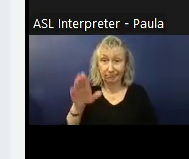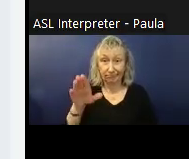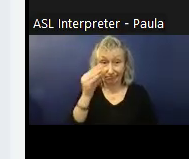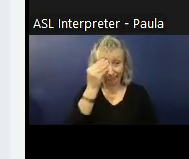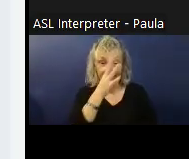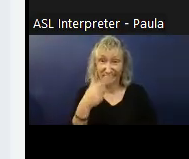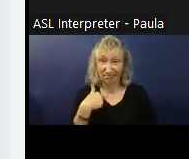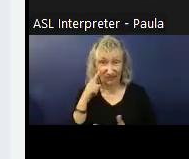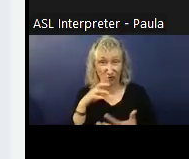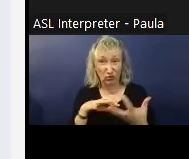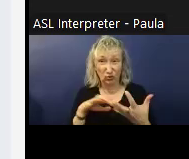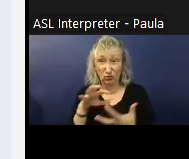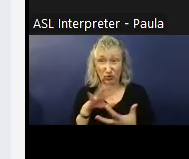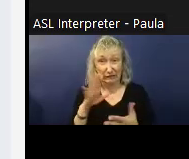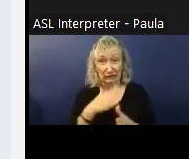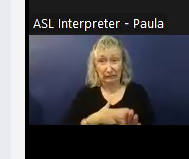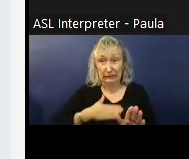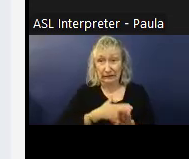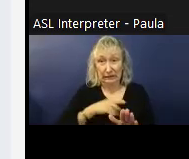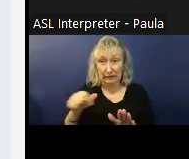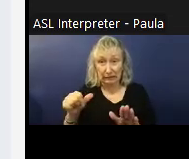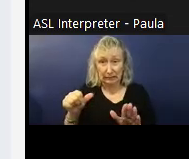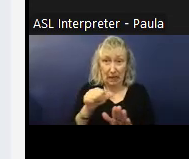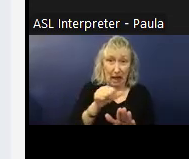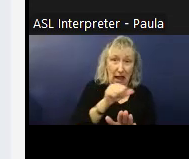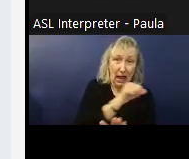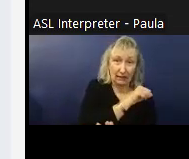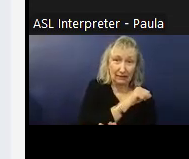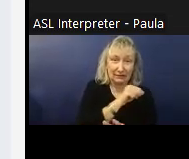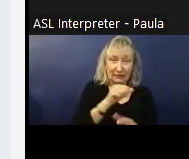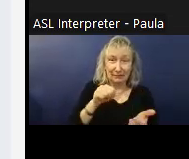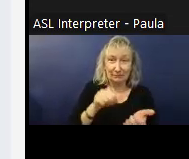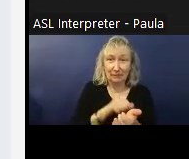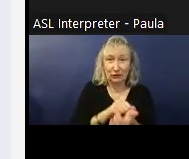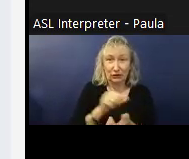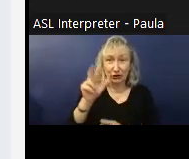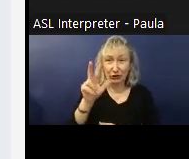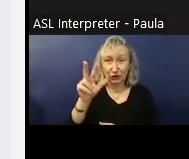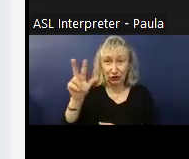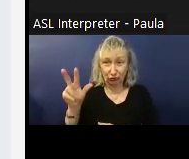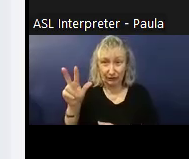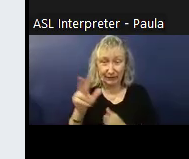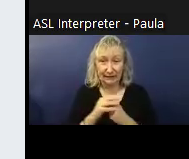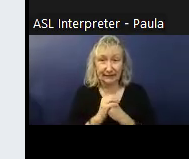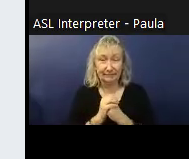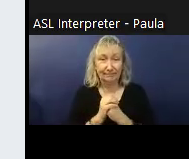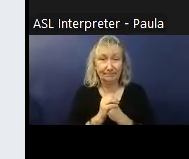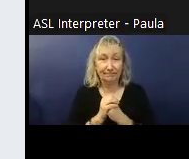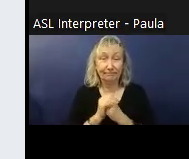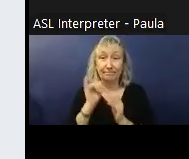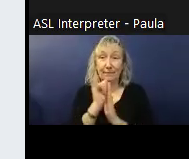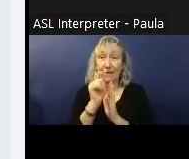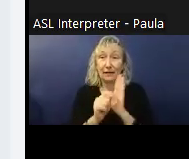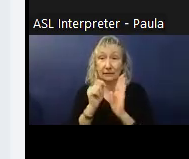We need to back up to page 33 and back to when Alice was speaking and specifically